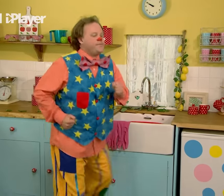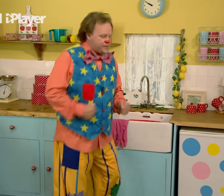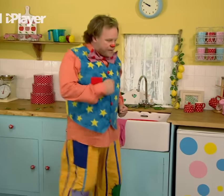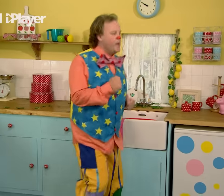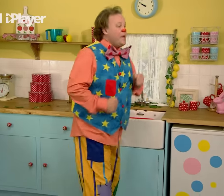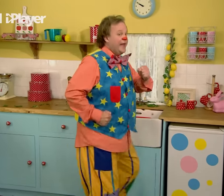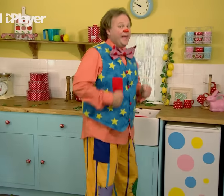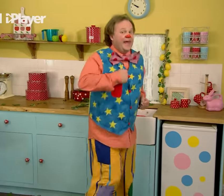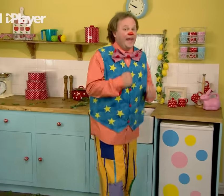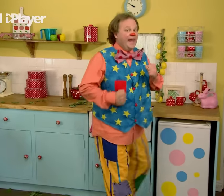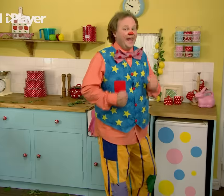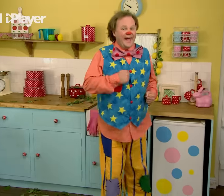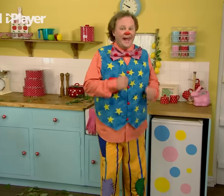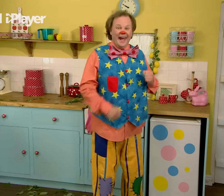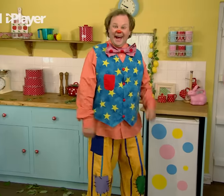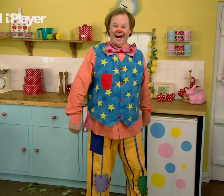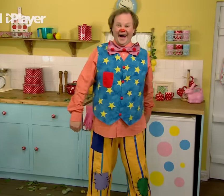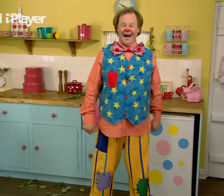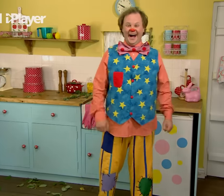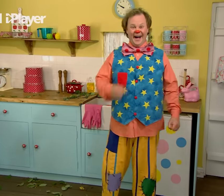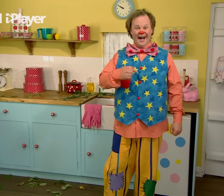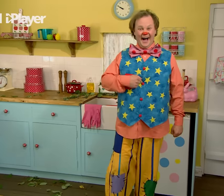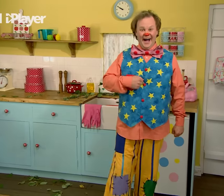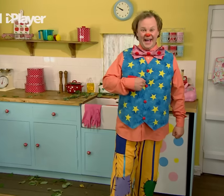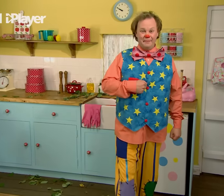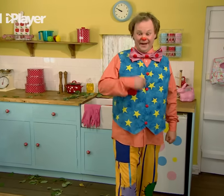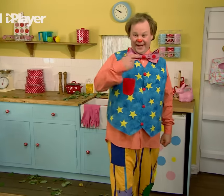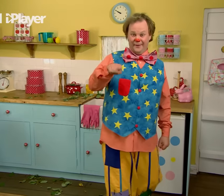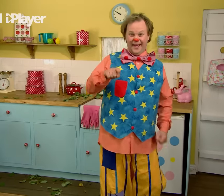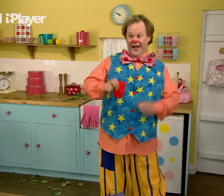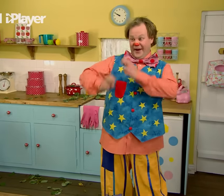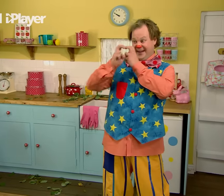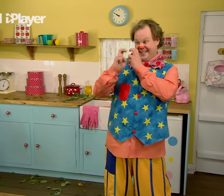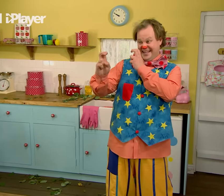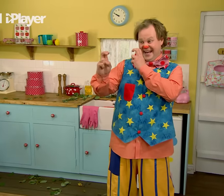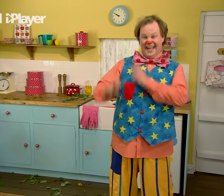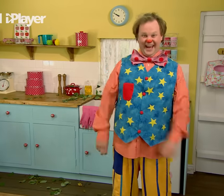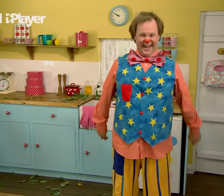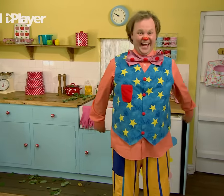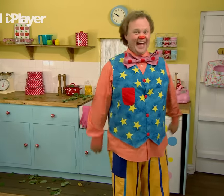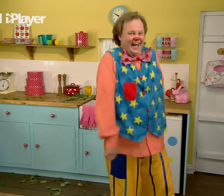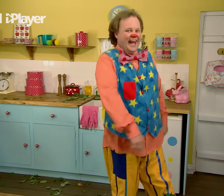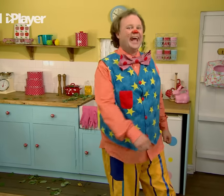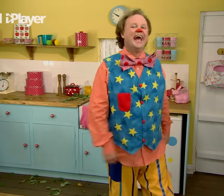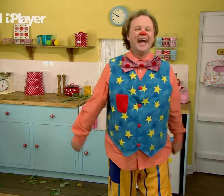where will we go this time mr tumble aha i'm going on a journey a journey